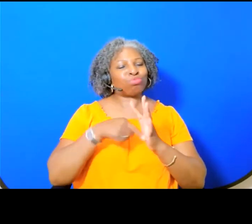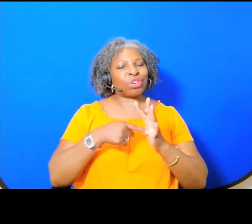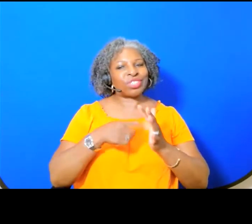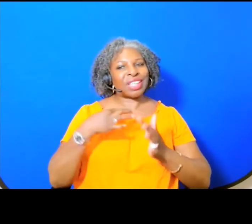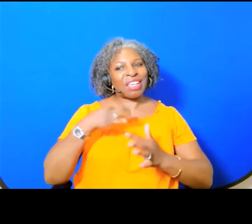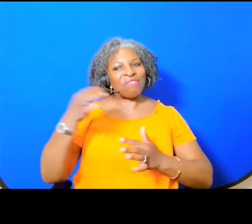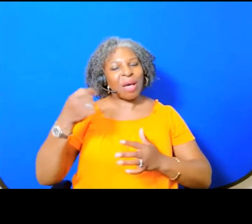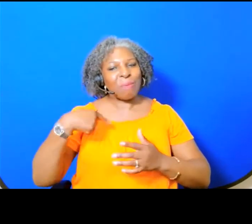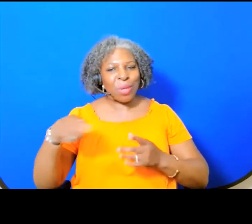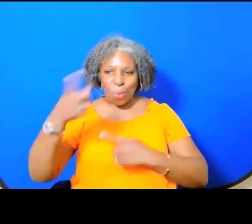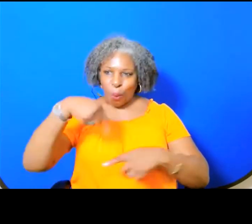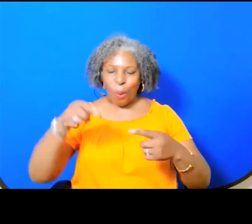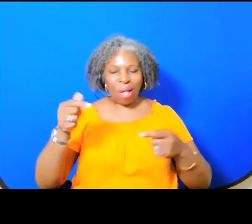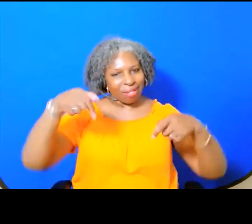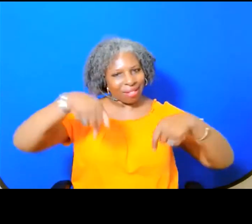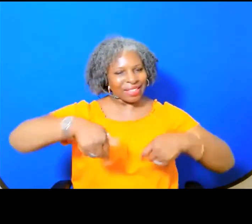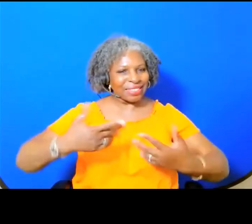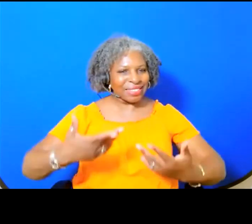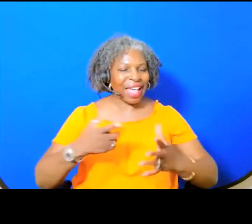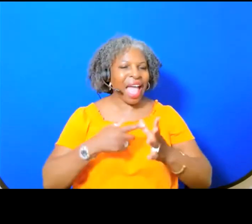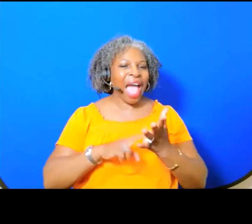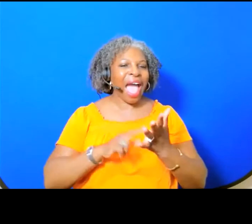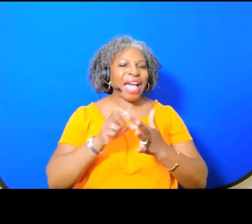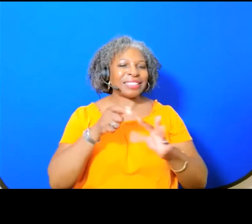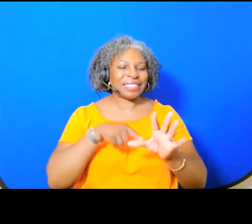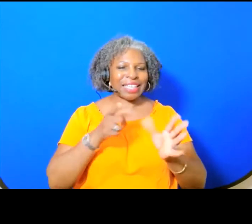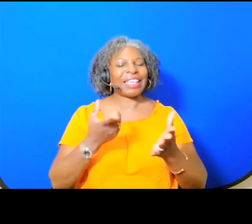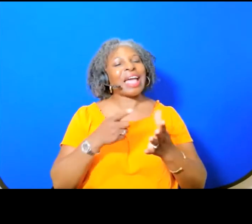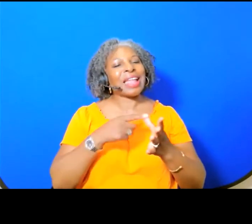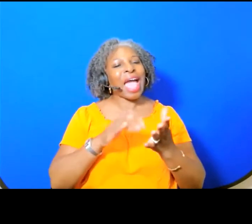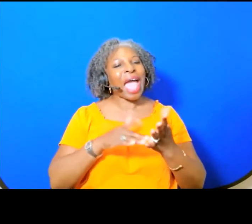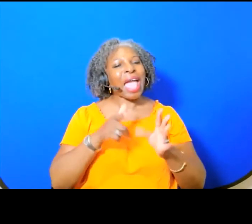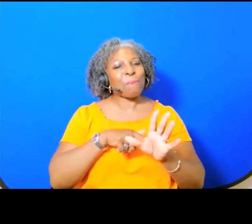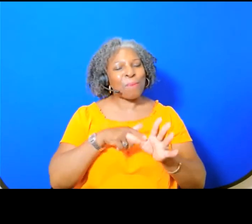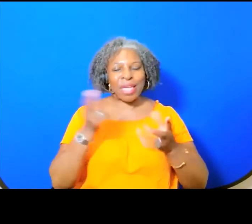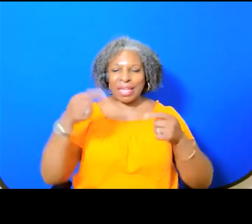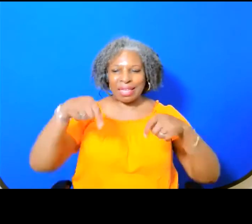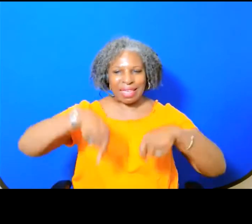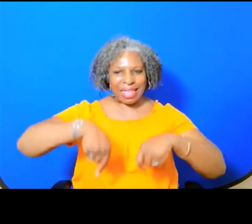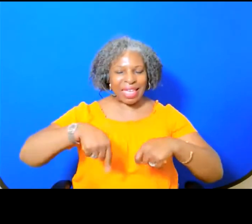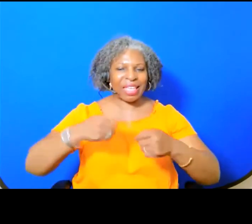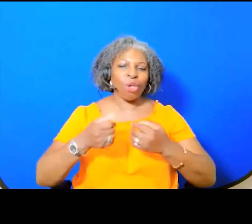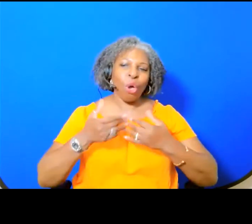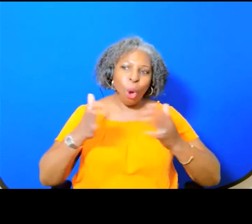and for Andy and Amy for being here and open and willing to share and discuss their projects.